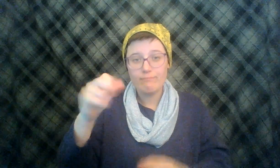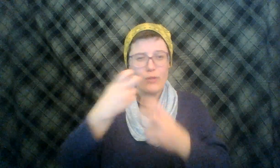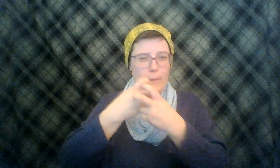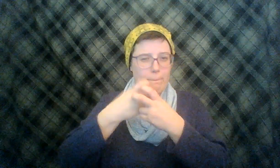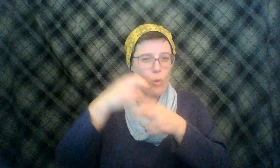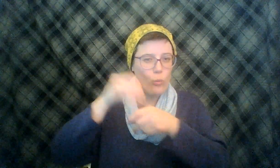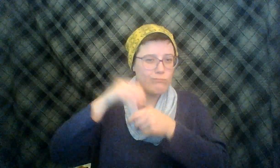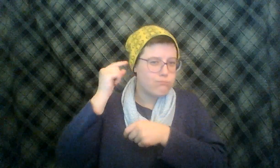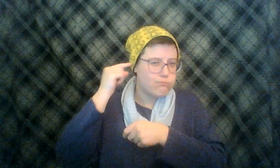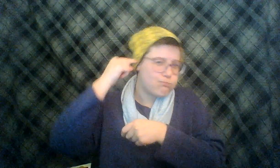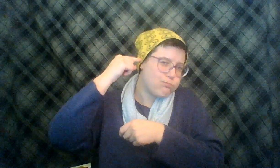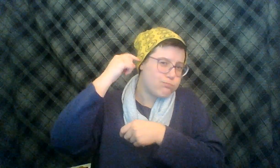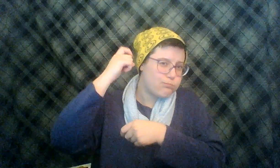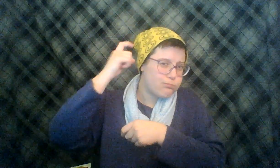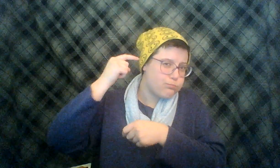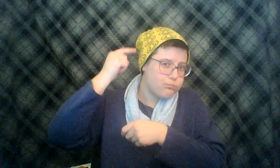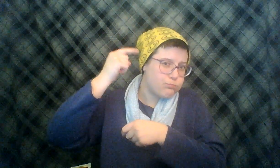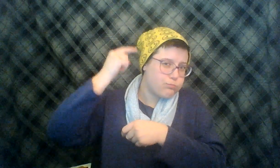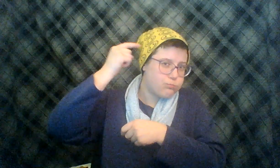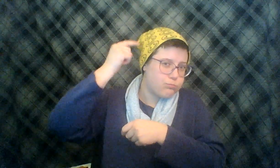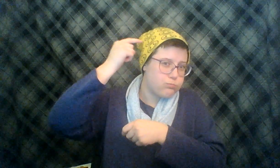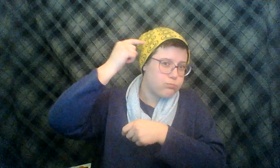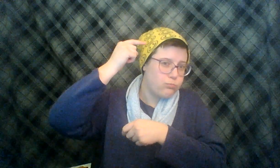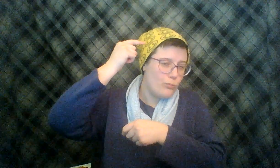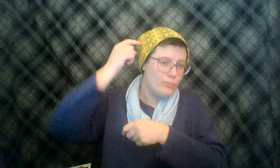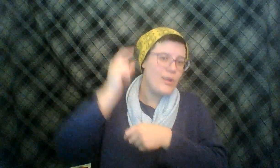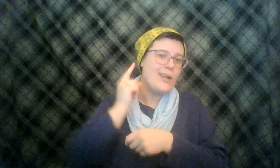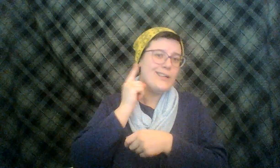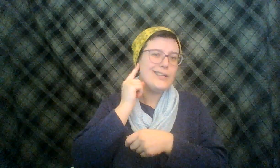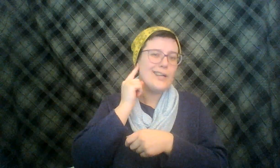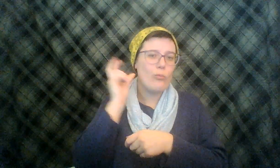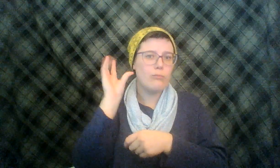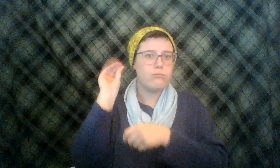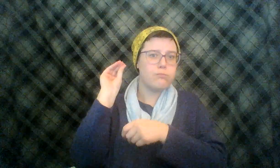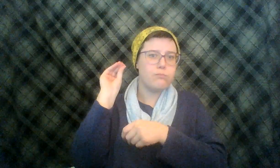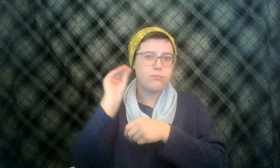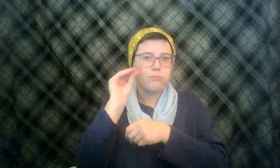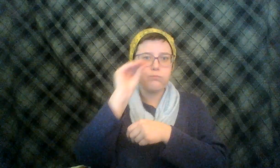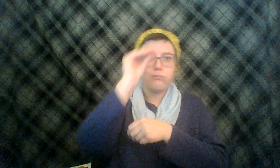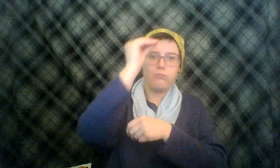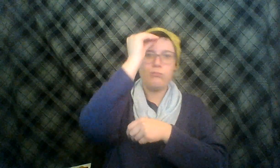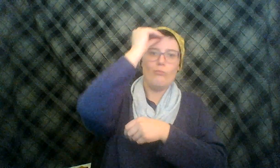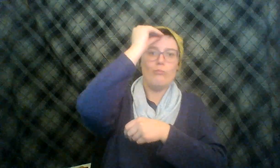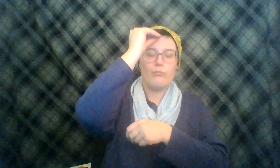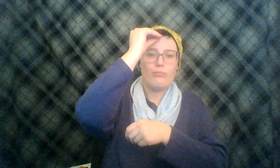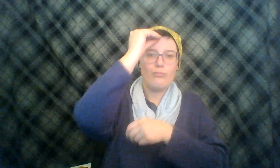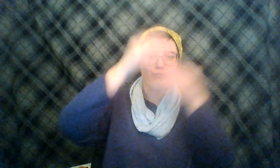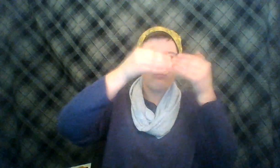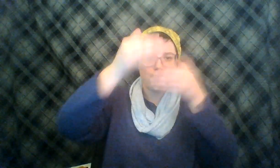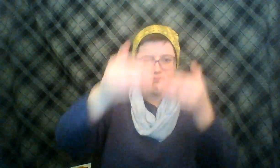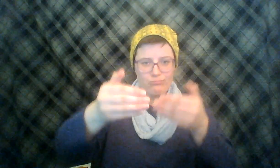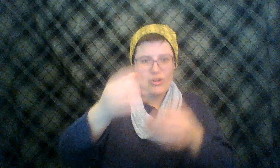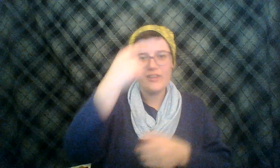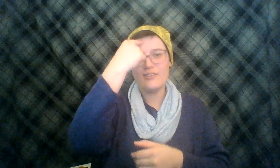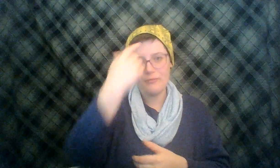which is the spiral-shaped inner ear bone that transmit sound to brain.